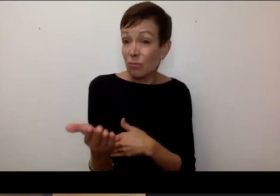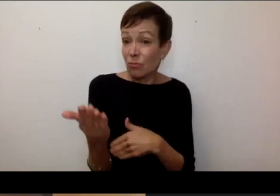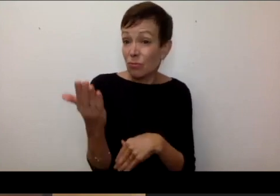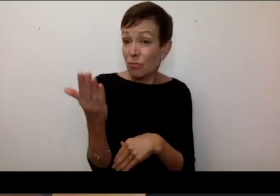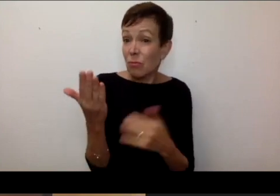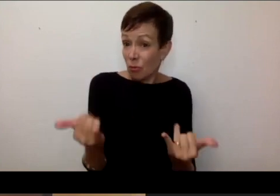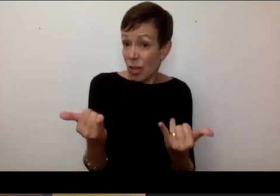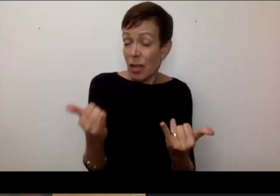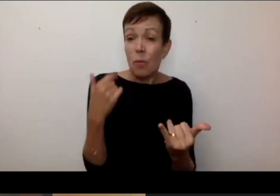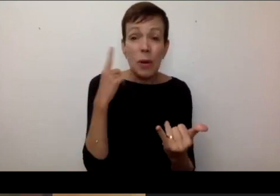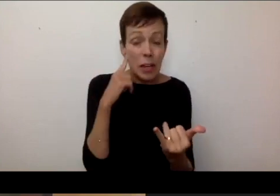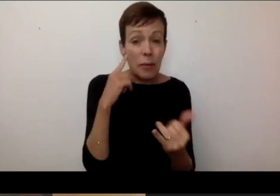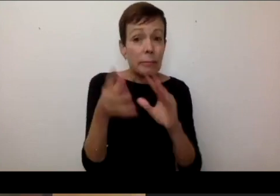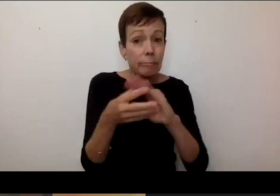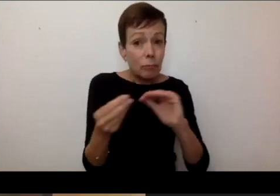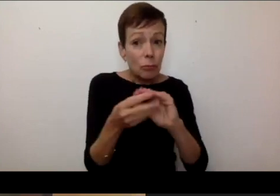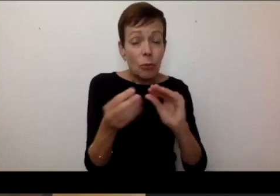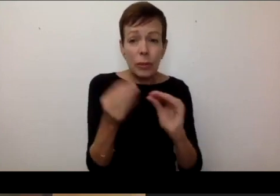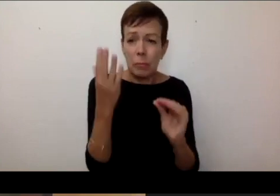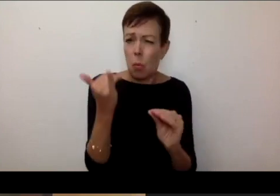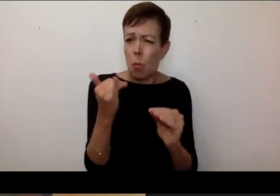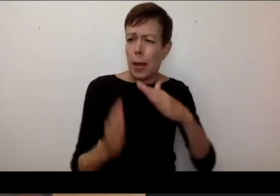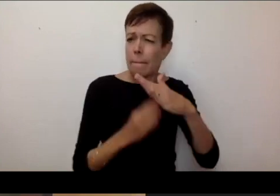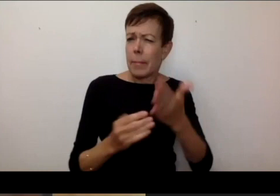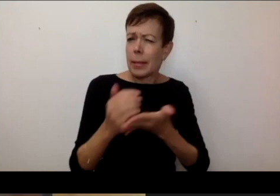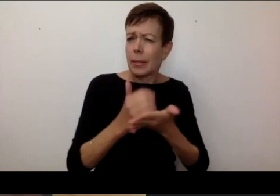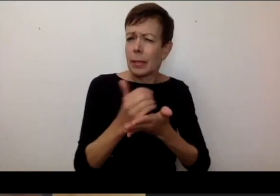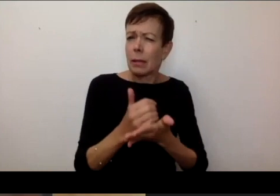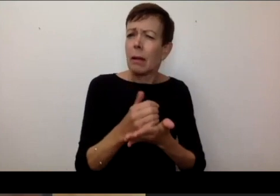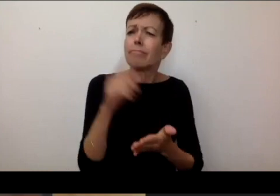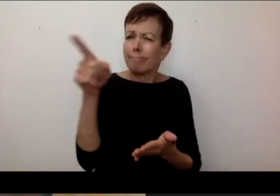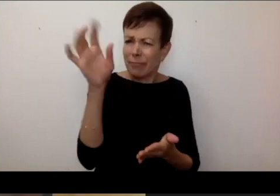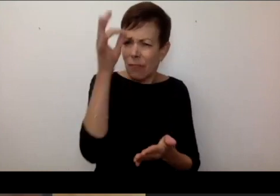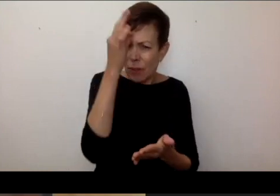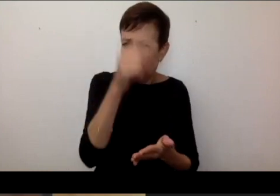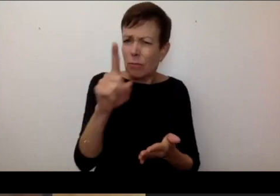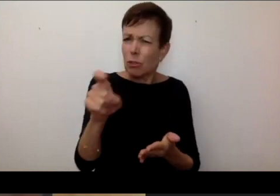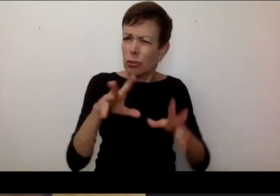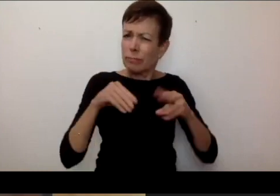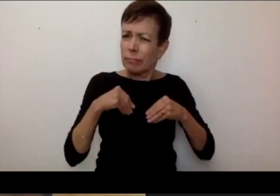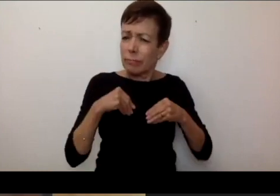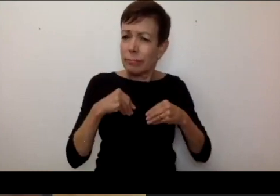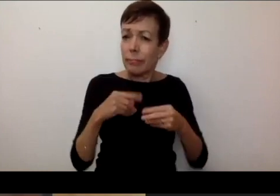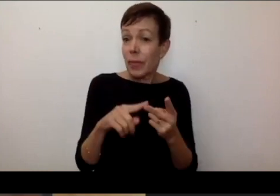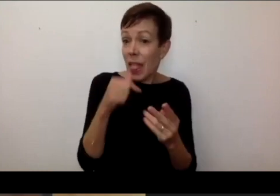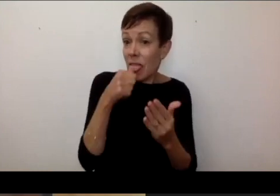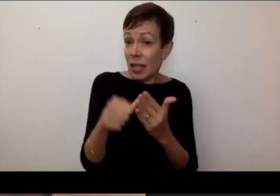government we've heard very real situations and lived experience the letter that was addressed to the prime minister has gained national and